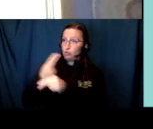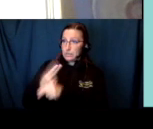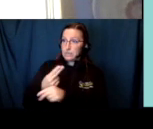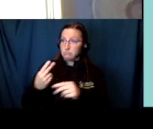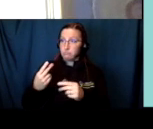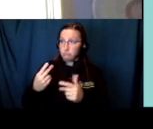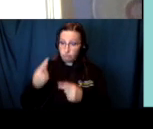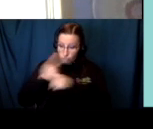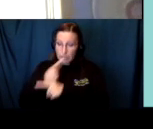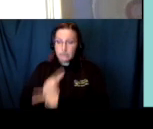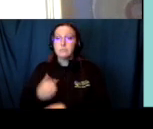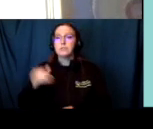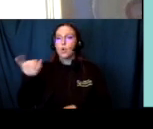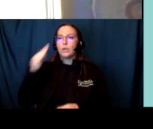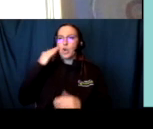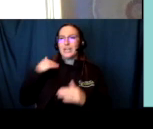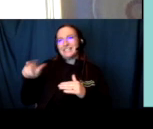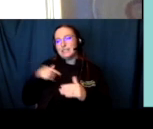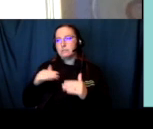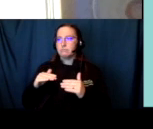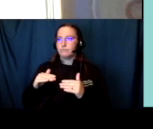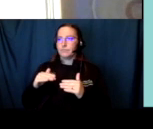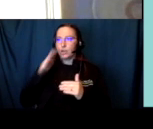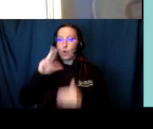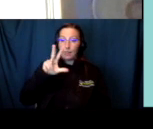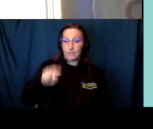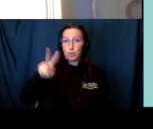that he's at least at the 3.2 the vowel and constant